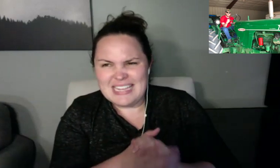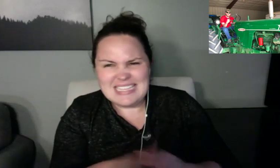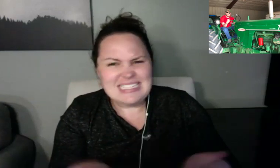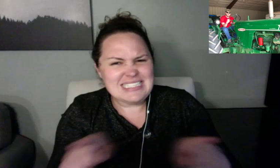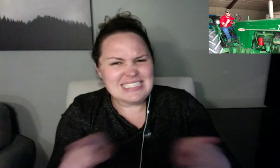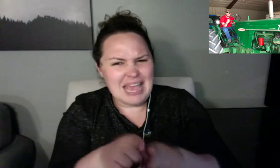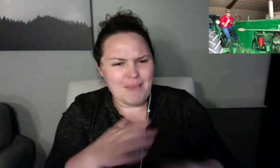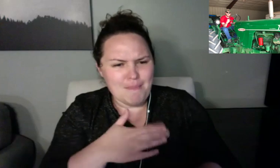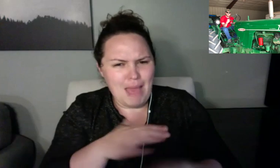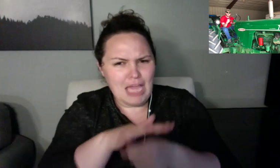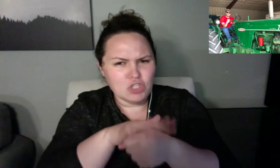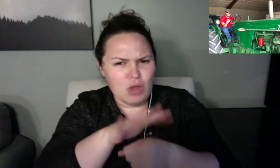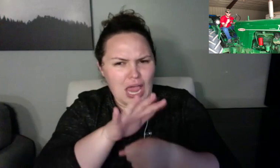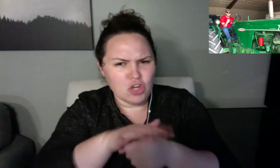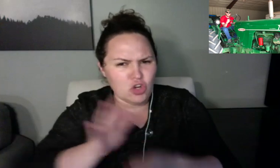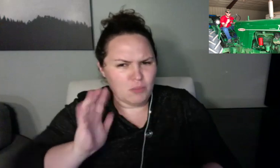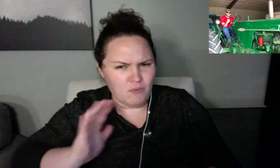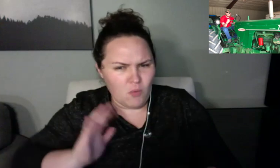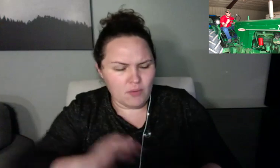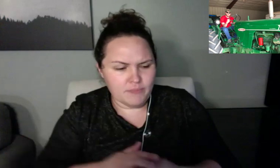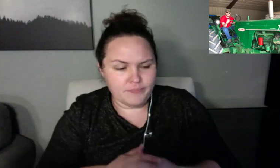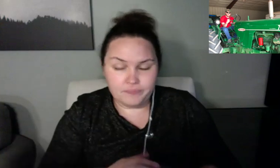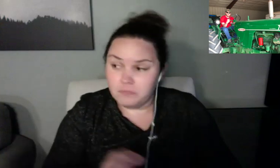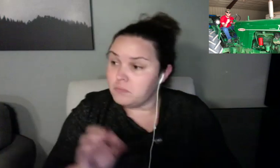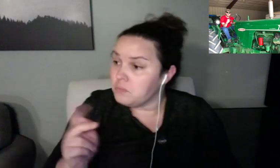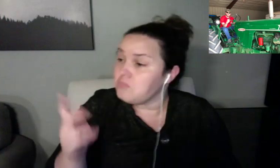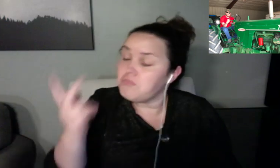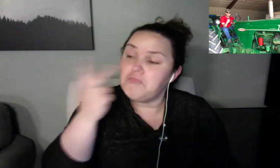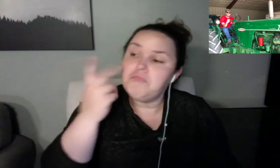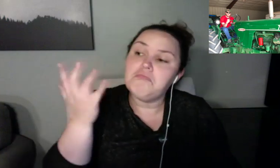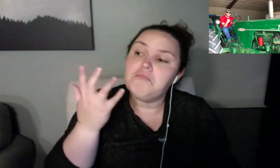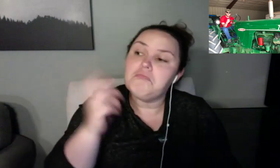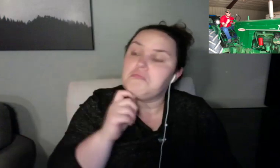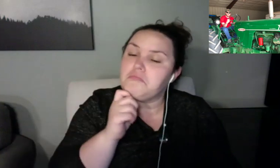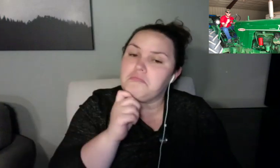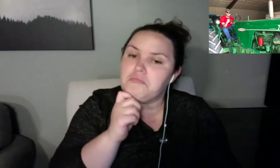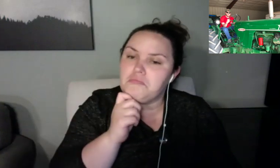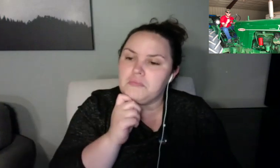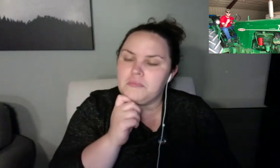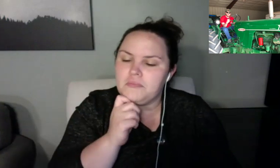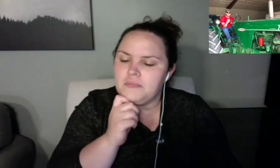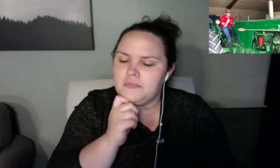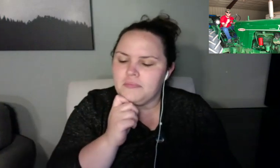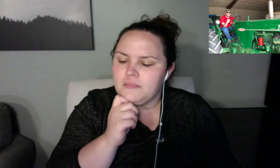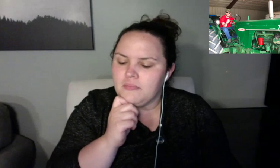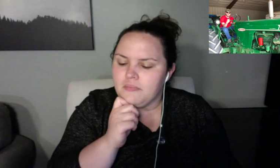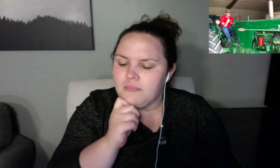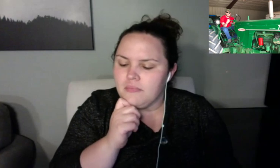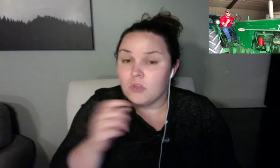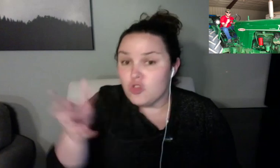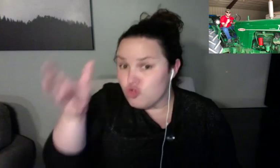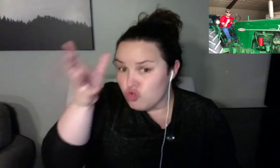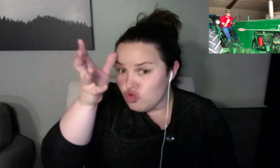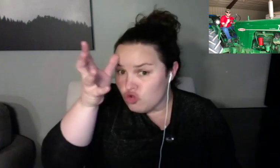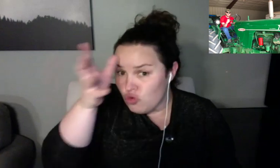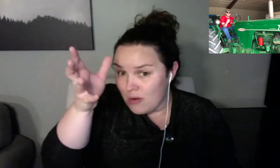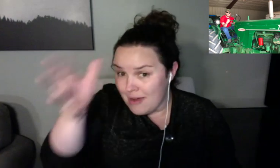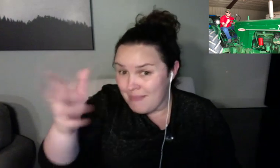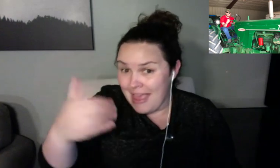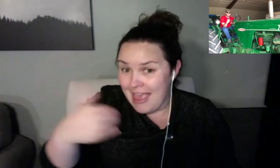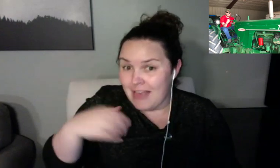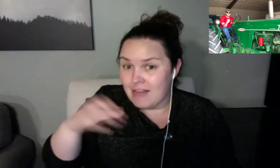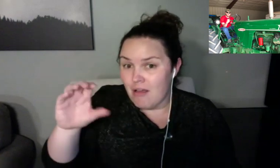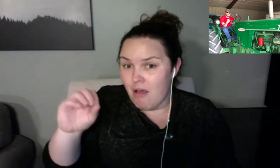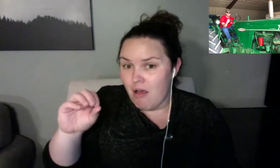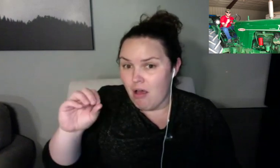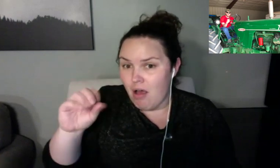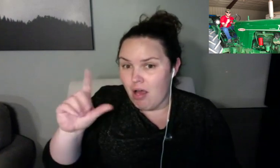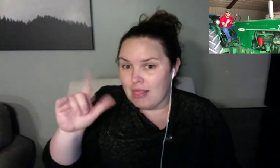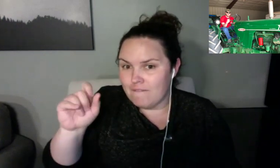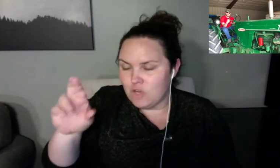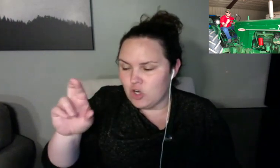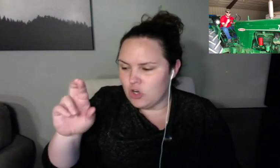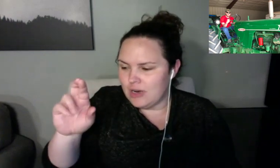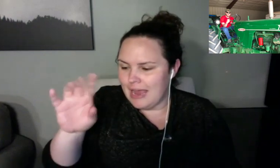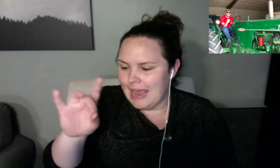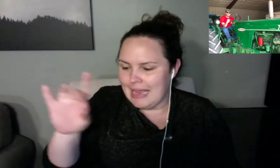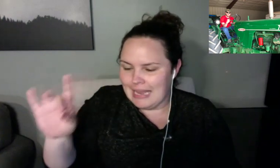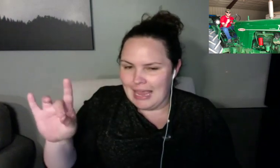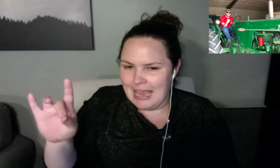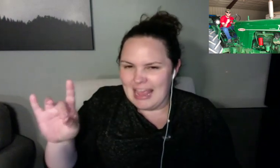I don't floss nearly as much as I should either. And I go to the dentist every six months and